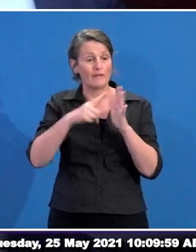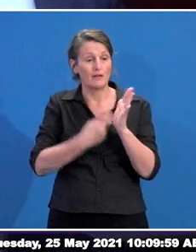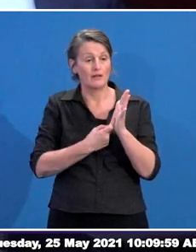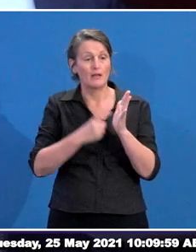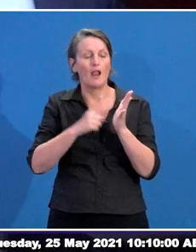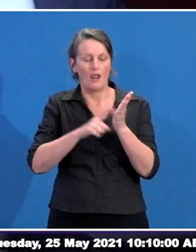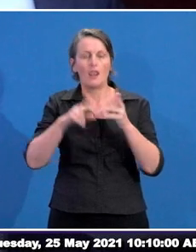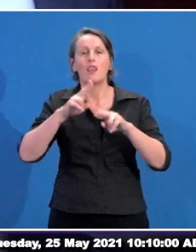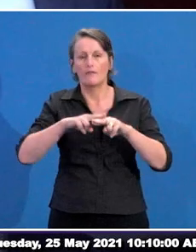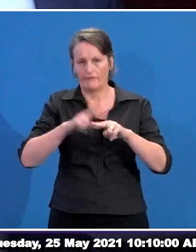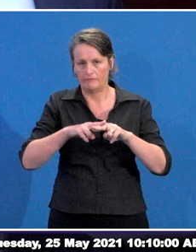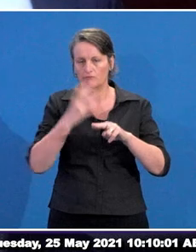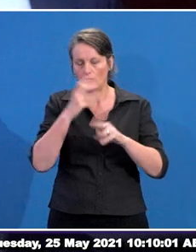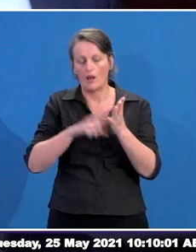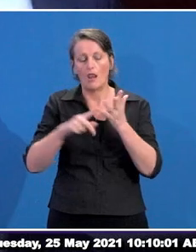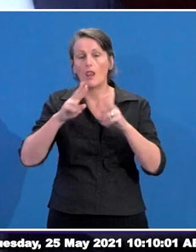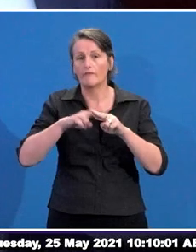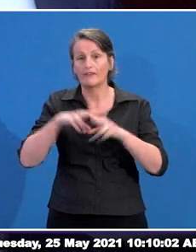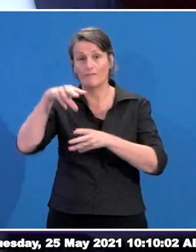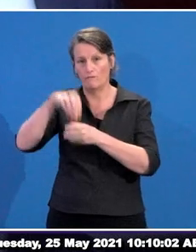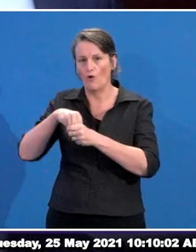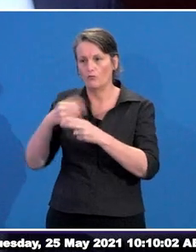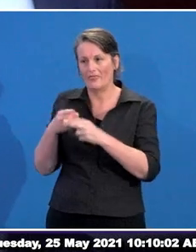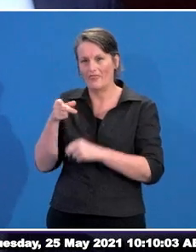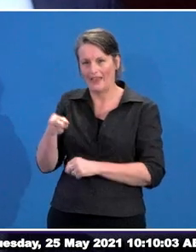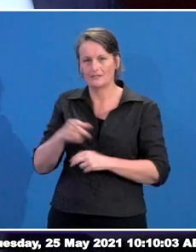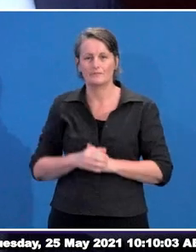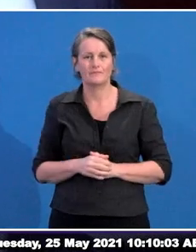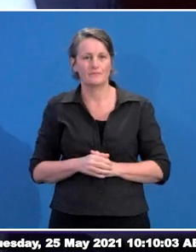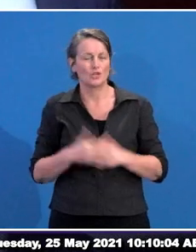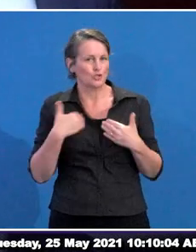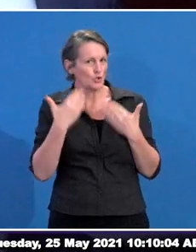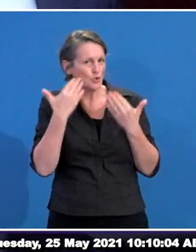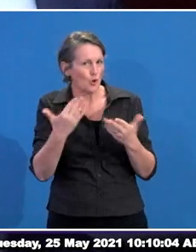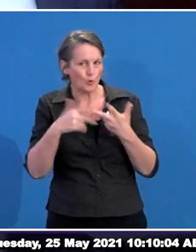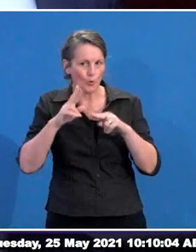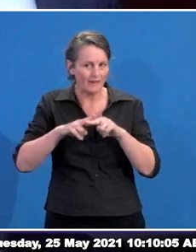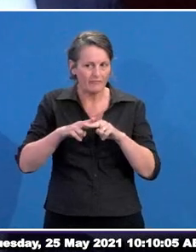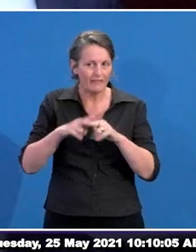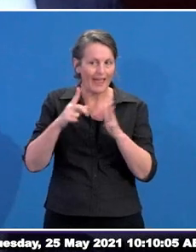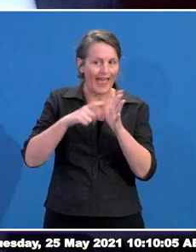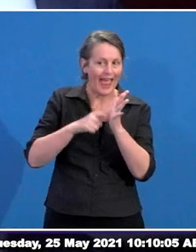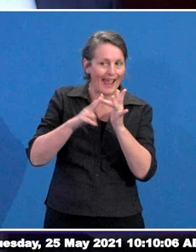Alright. And so to the best of your recollection, whether it was Ms Luff or an acting person in that role. Yes.